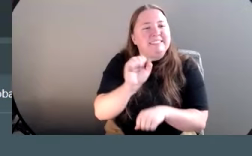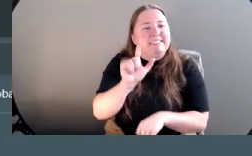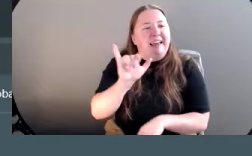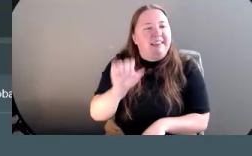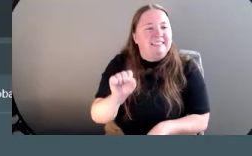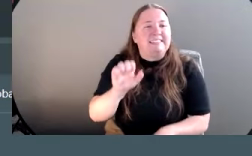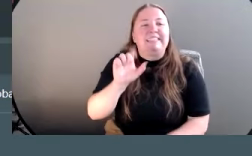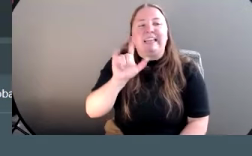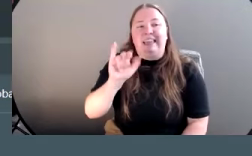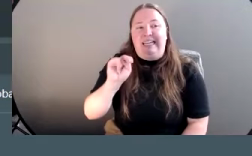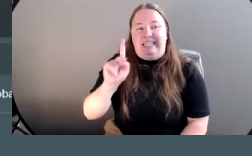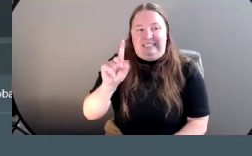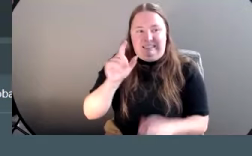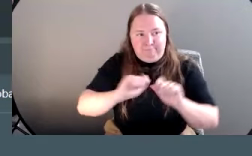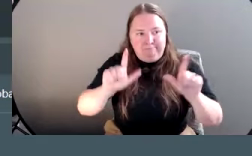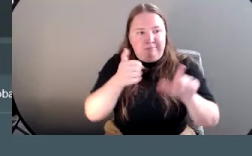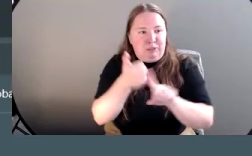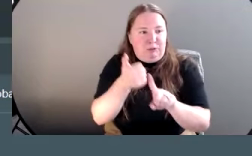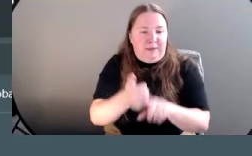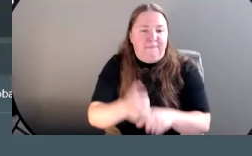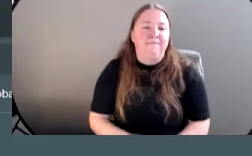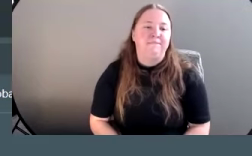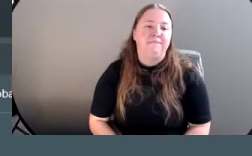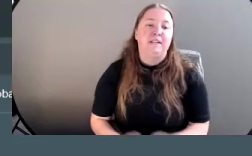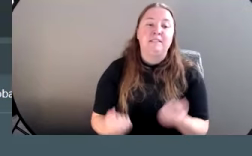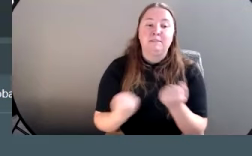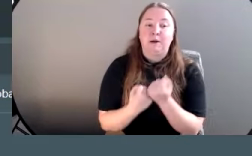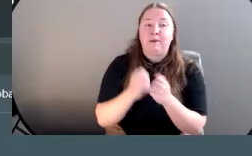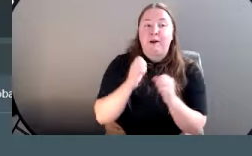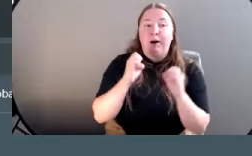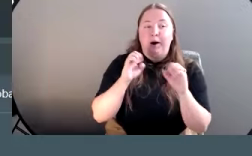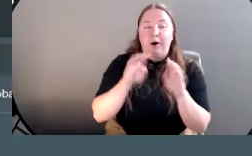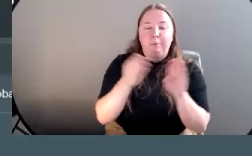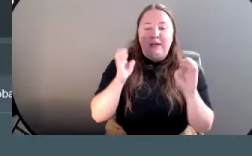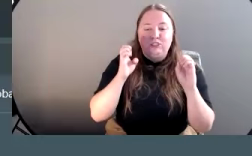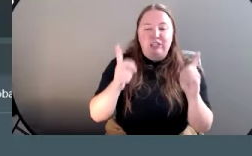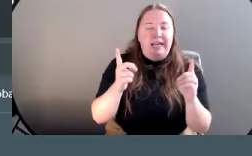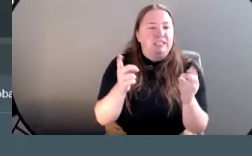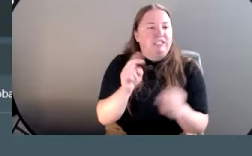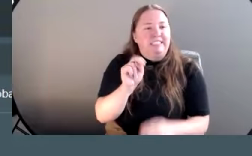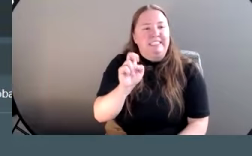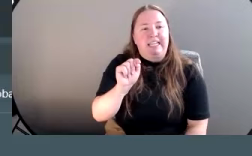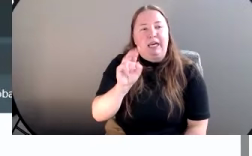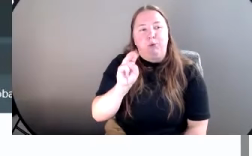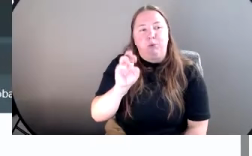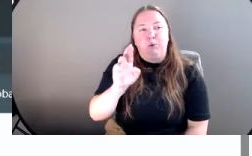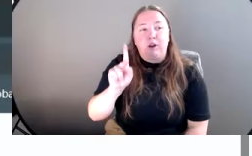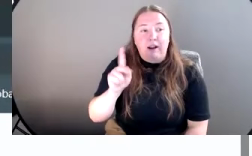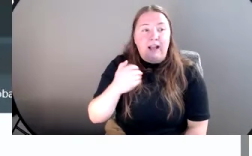So it's supported by the Open Education Network. It contains around 1,600 open textbooks.